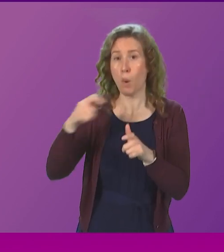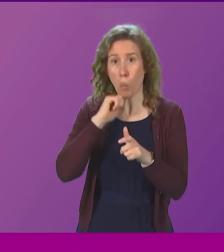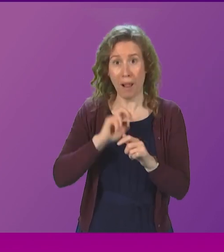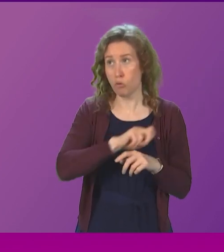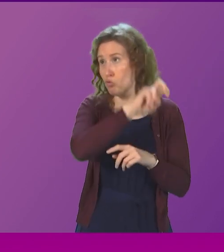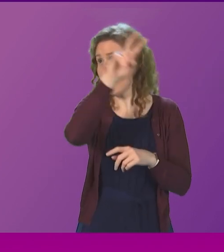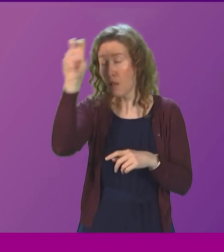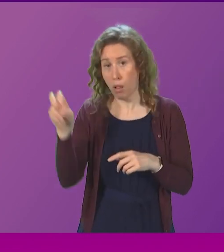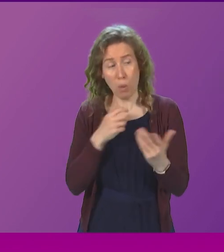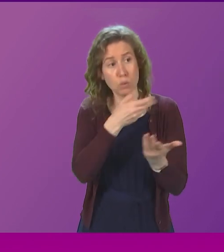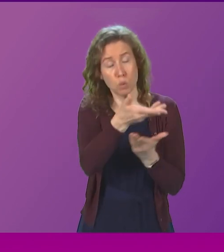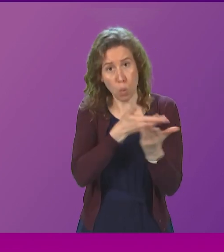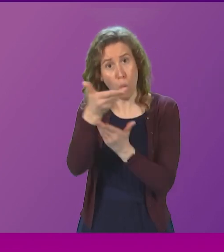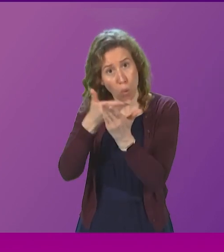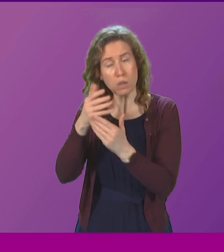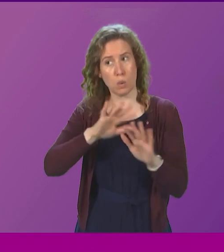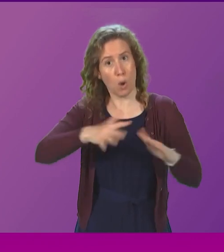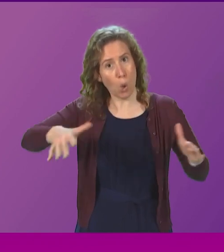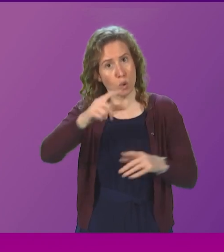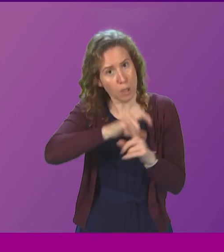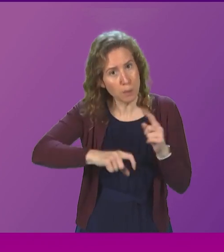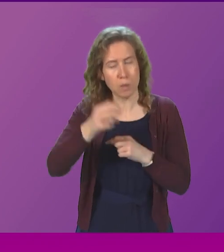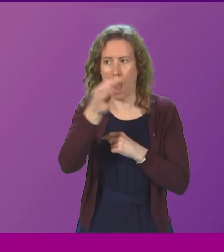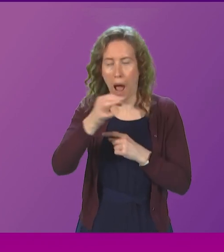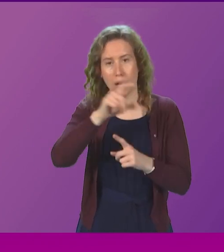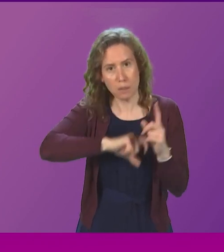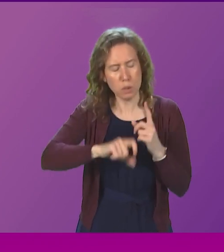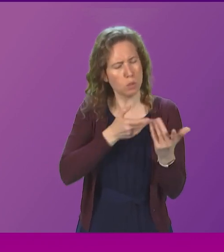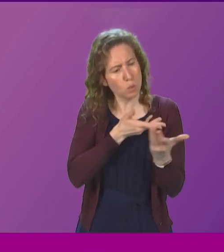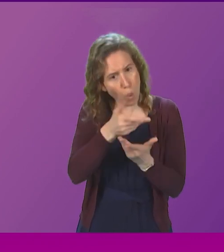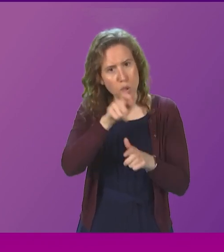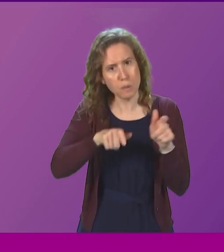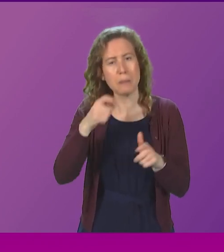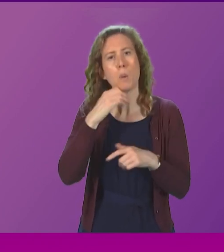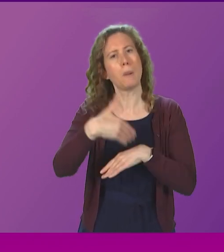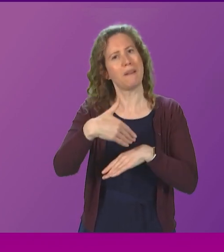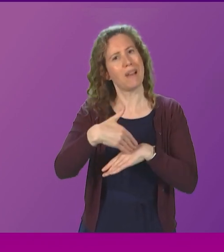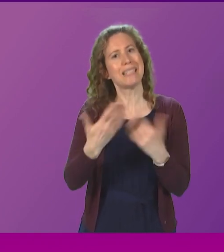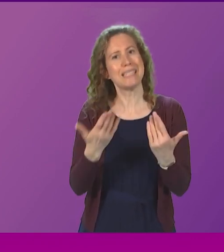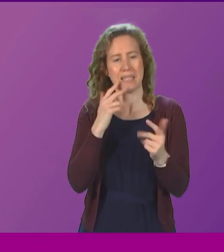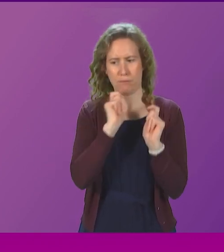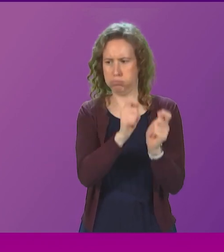our island communities and our coastal communities to engage with individuals who could be affected by highly protected marine areas.